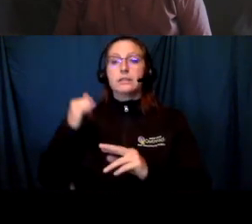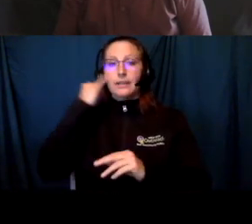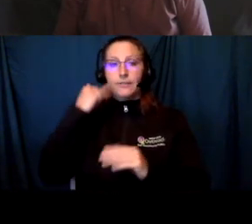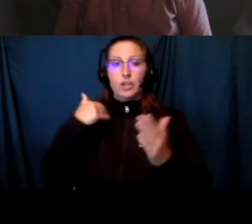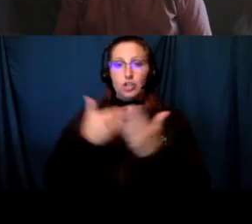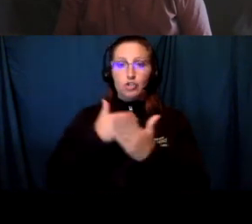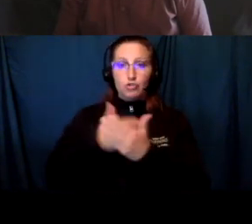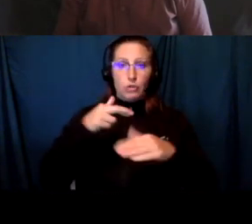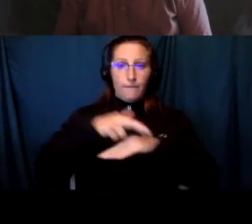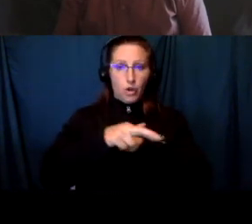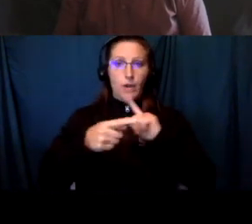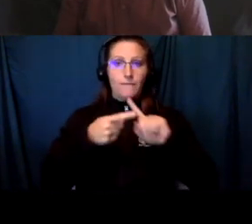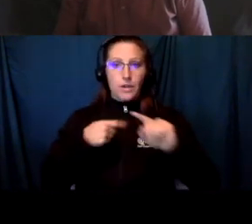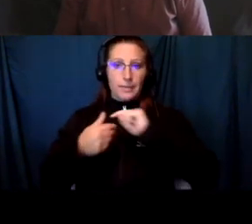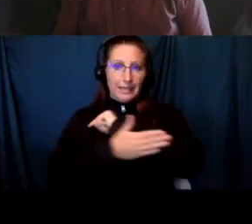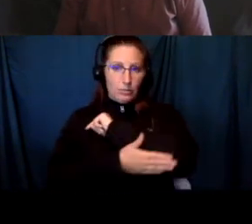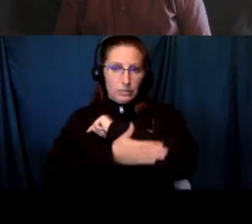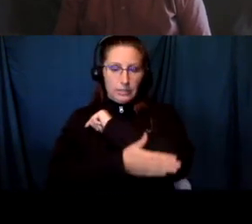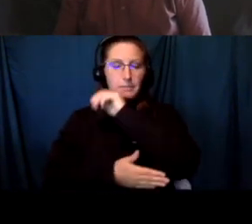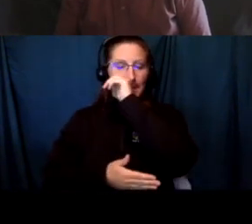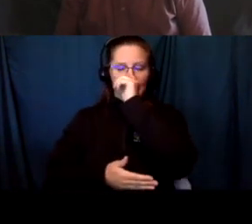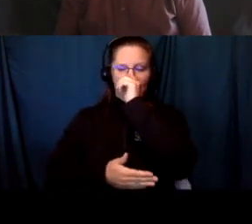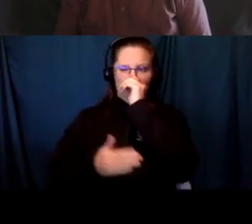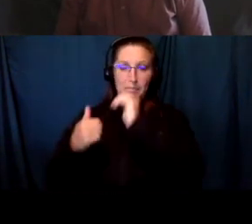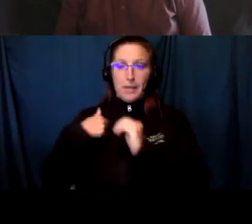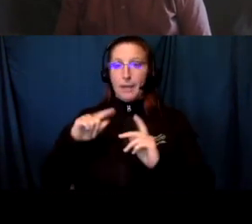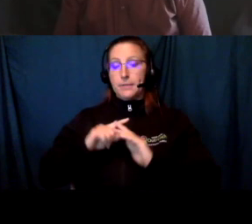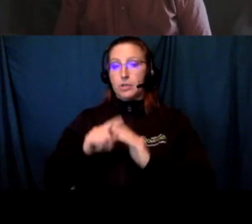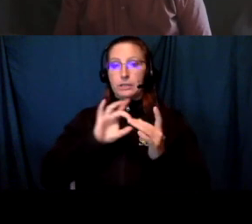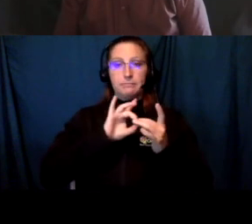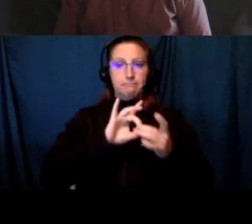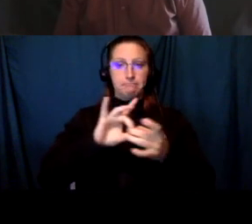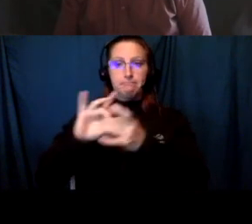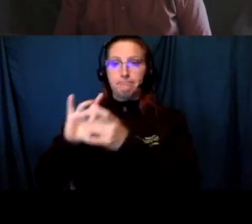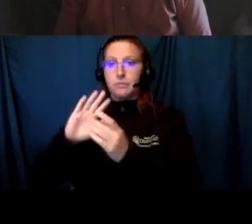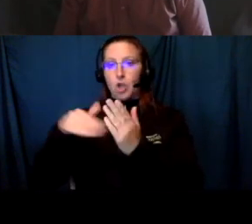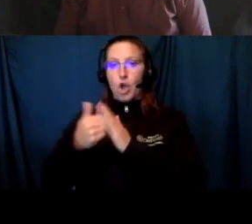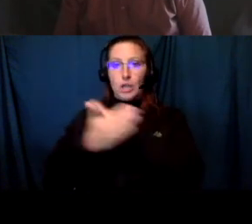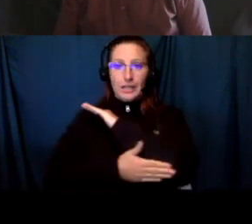I'm starting to make connections directly with all those counties where there are new referrals